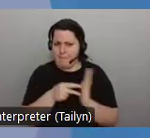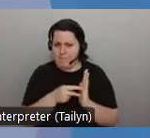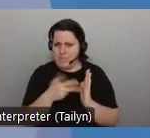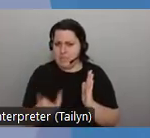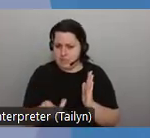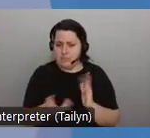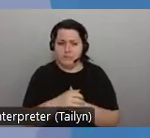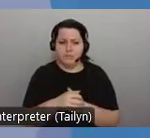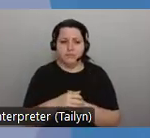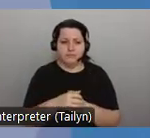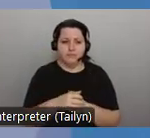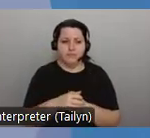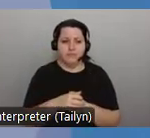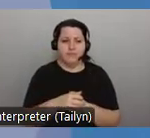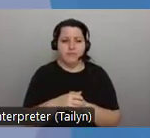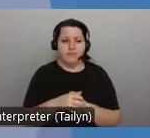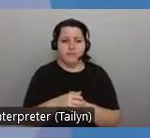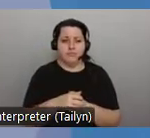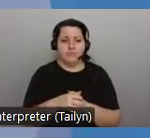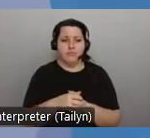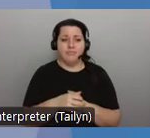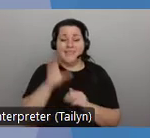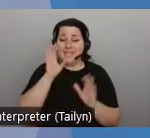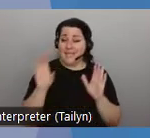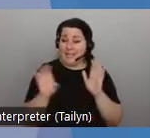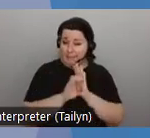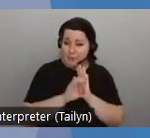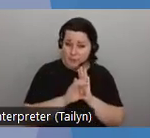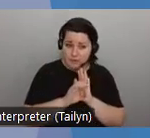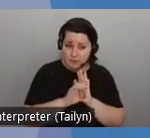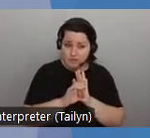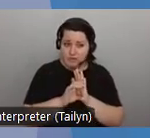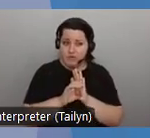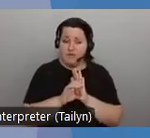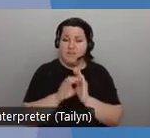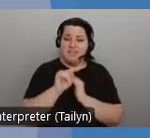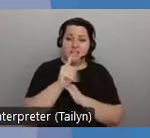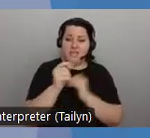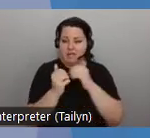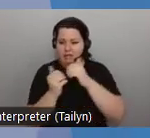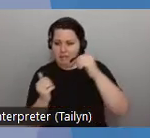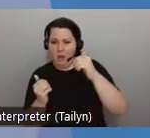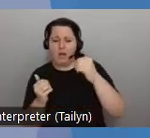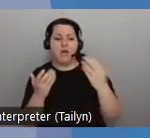how that is going to affect the meaning you are communicating to your users. So images that are separated